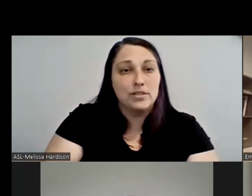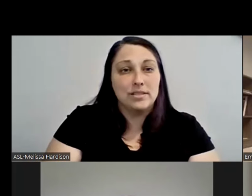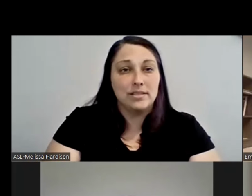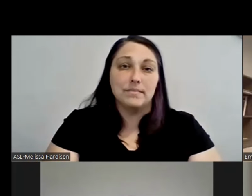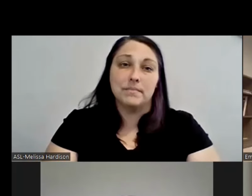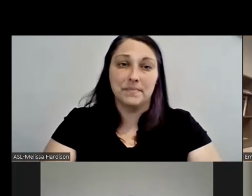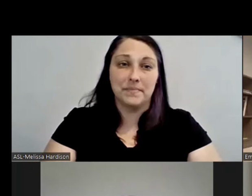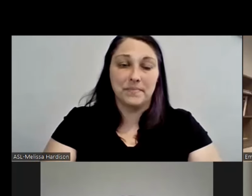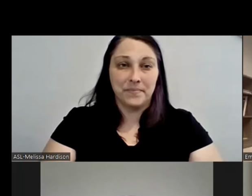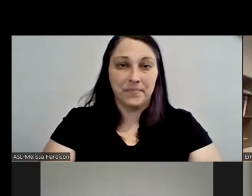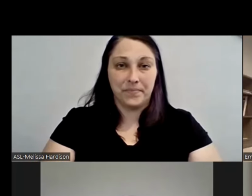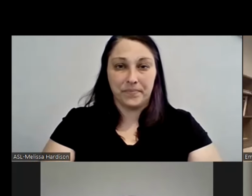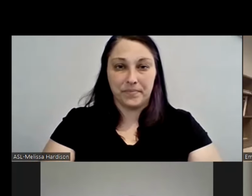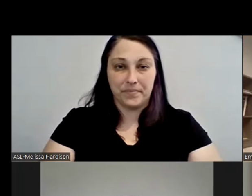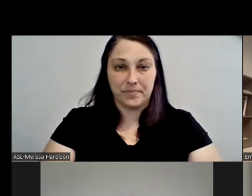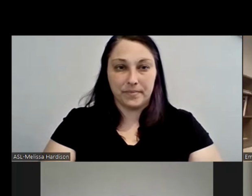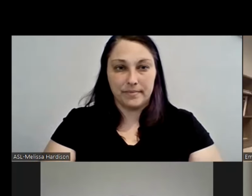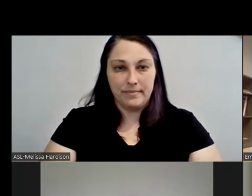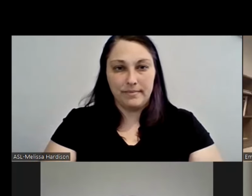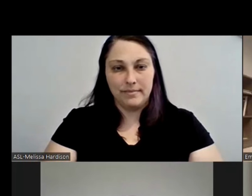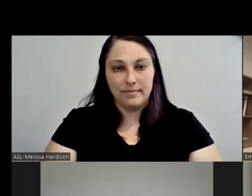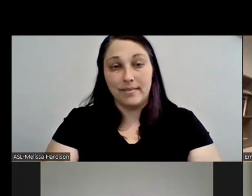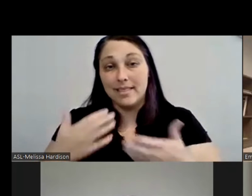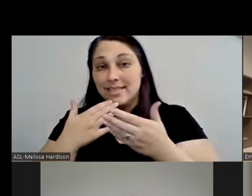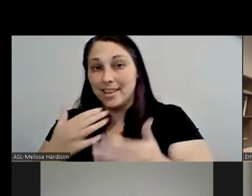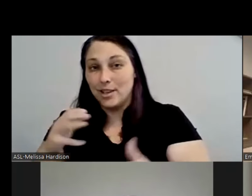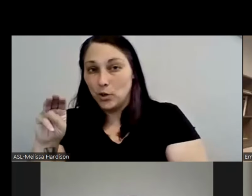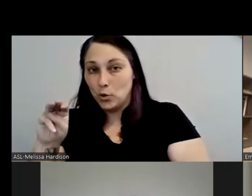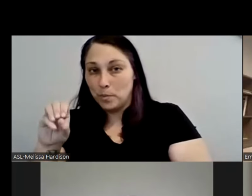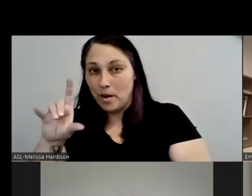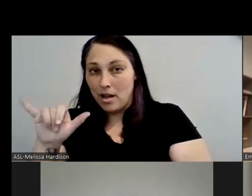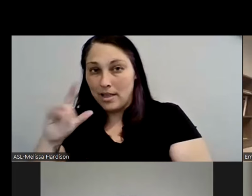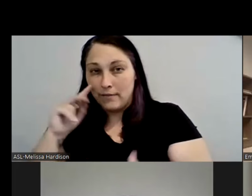And finally we will hear from Sherrie McDonald. She has worked in geriatrics for the past 30+ years.